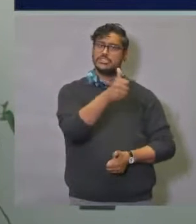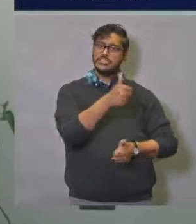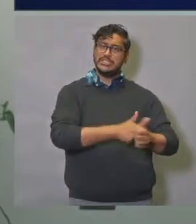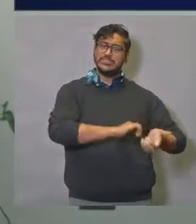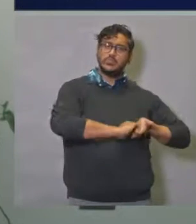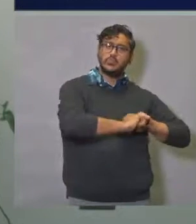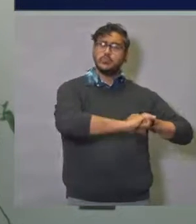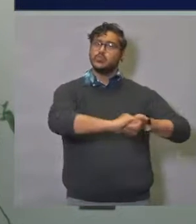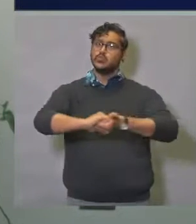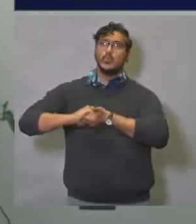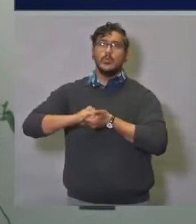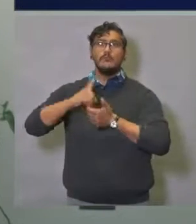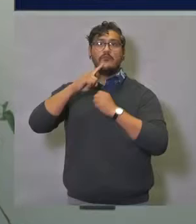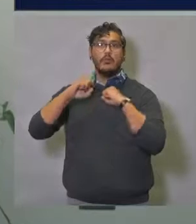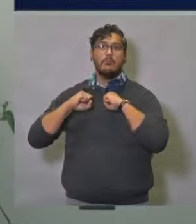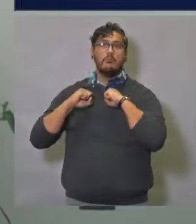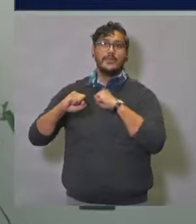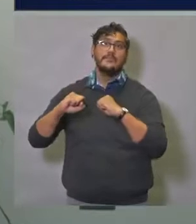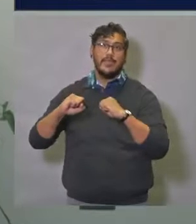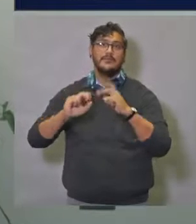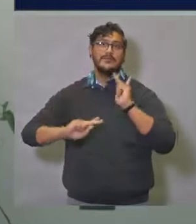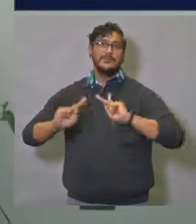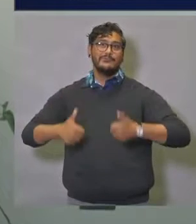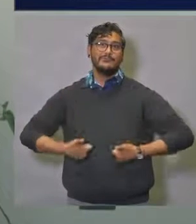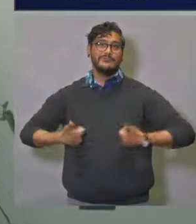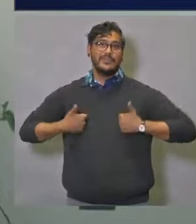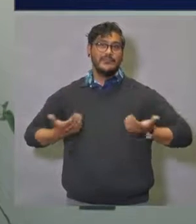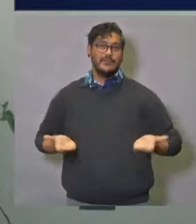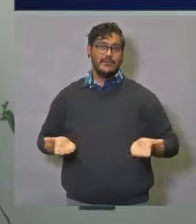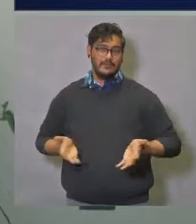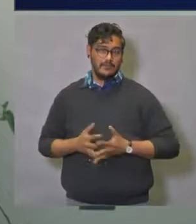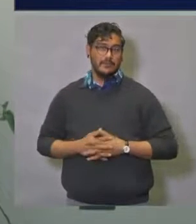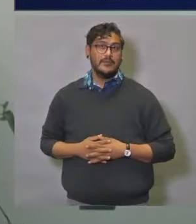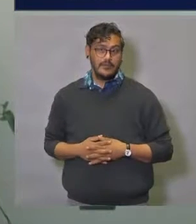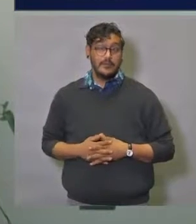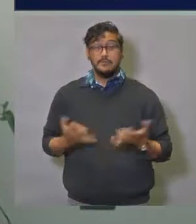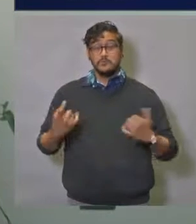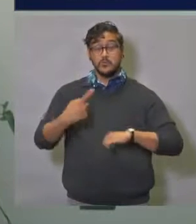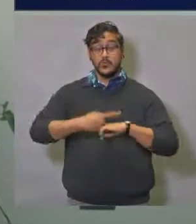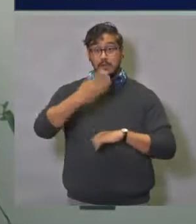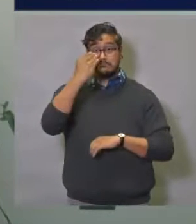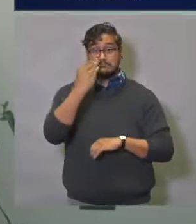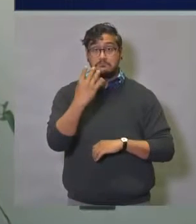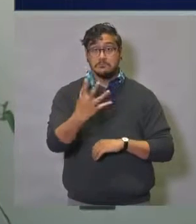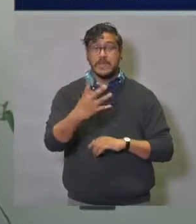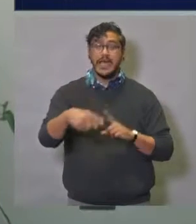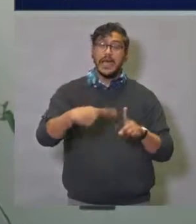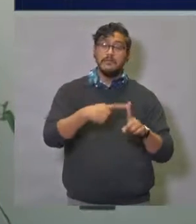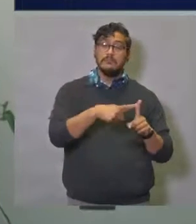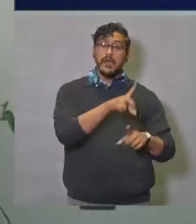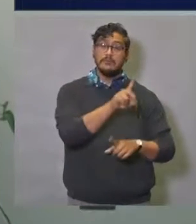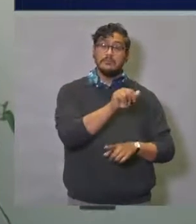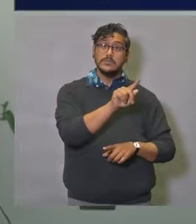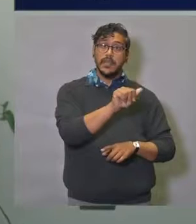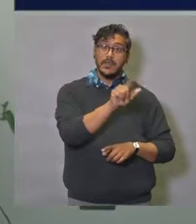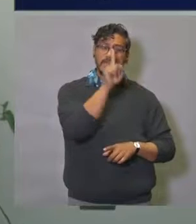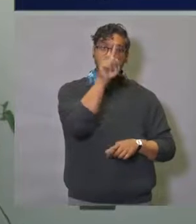COMMUNITY PARTNERS WHO ARE DOING THEIR PART TO PROTECT THE HEALTH